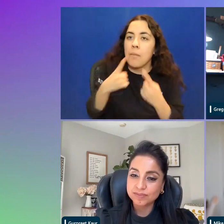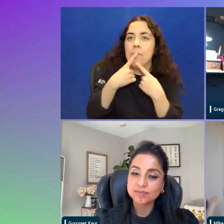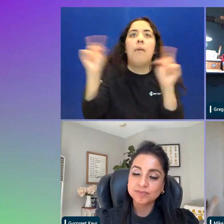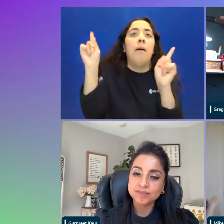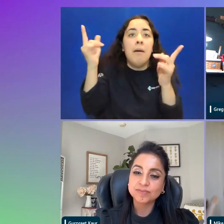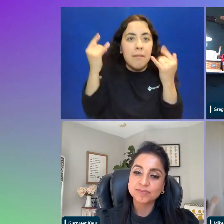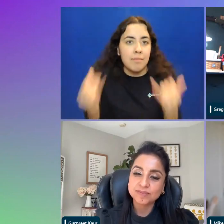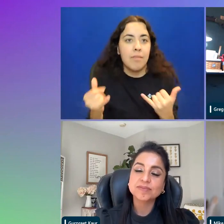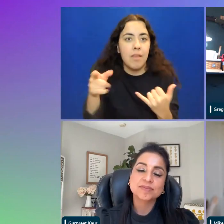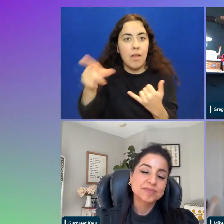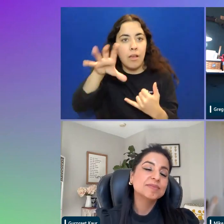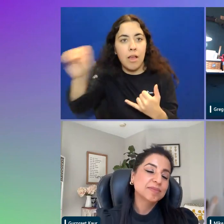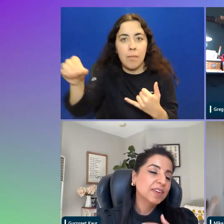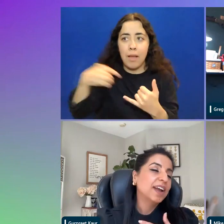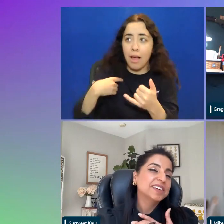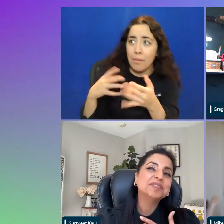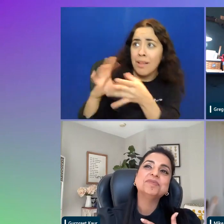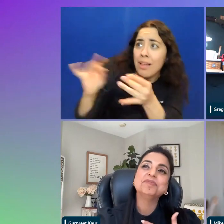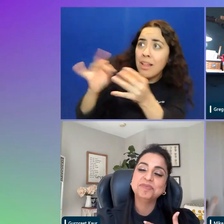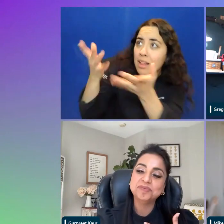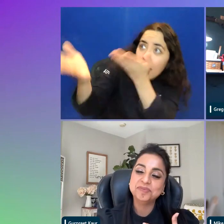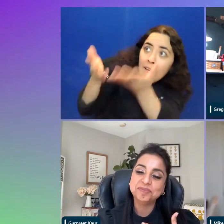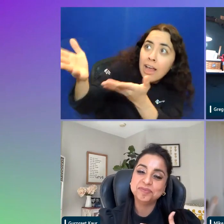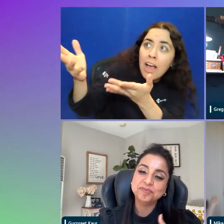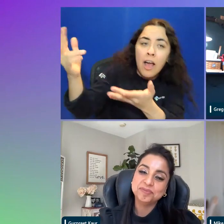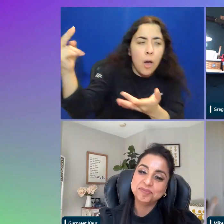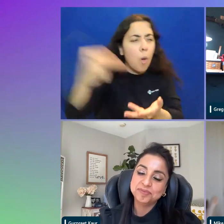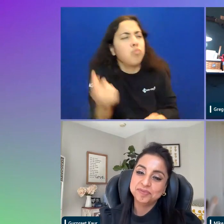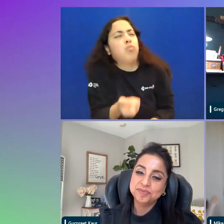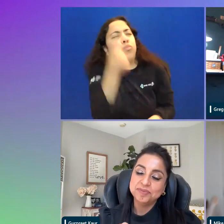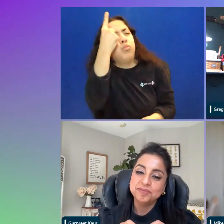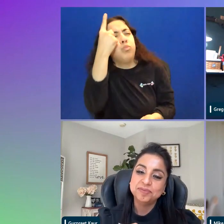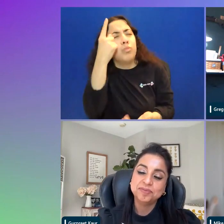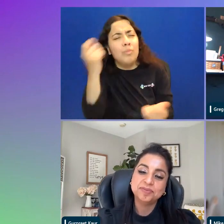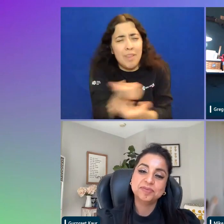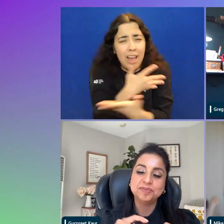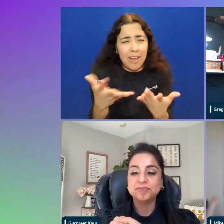they were understand what I was saying and all those other arguments all made sense. But now they had the data to show it